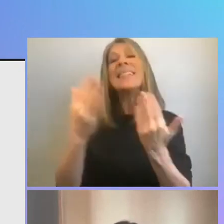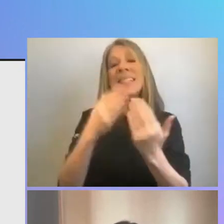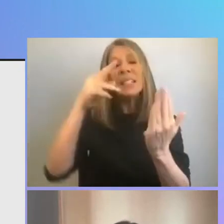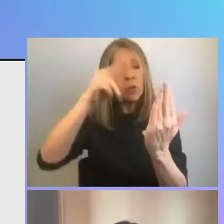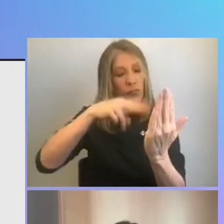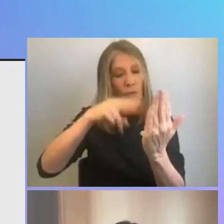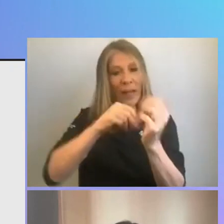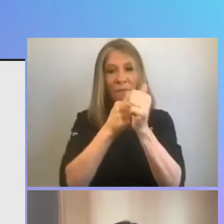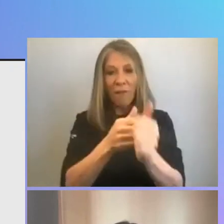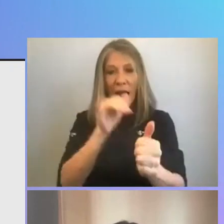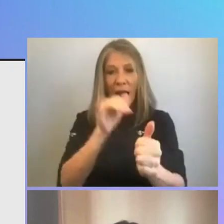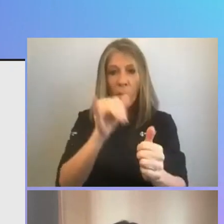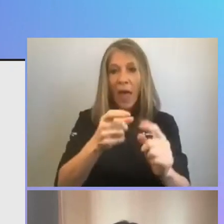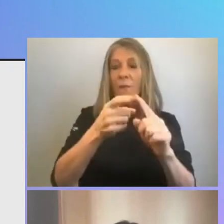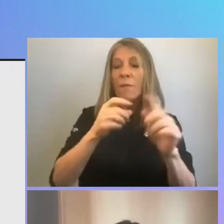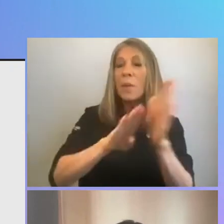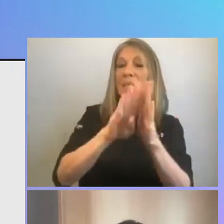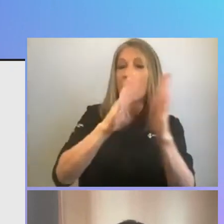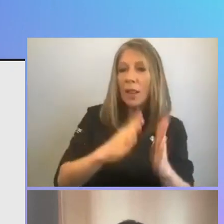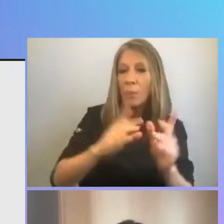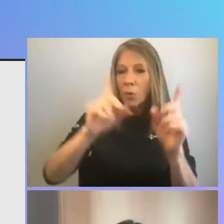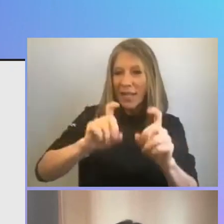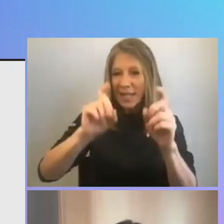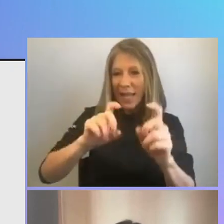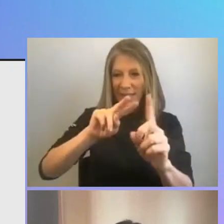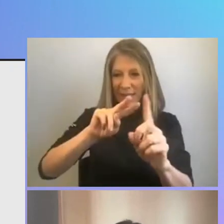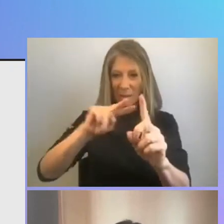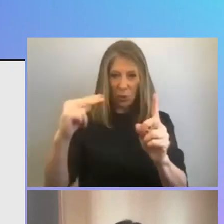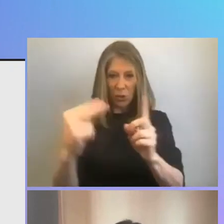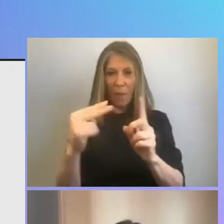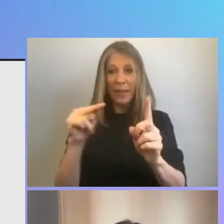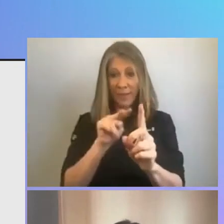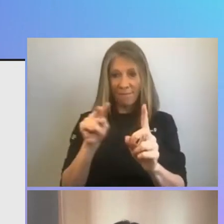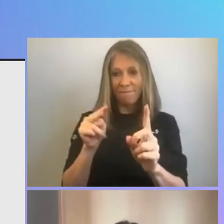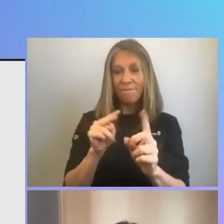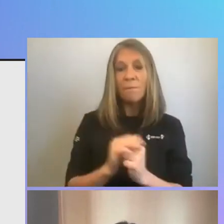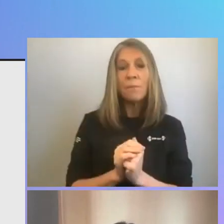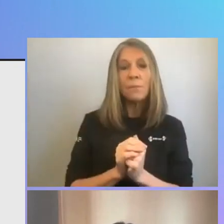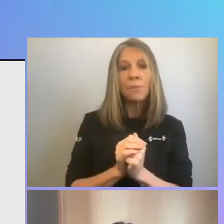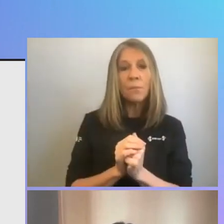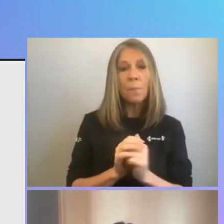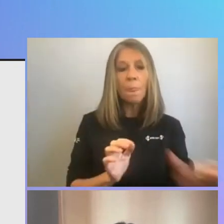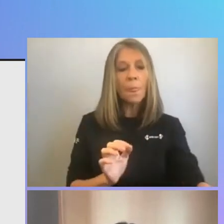Um, from a developer and a testing standpoint. So this